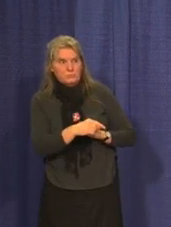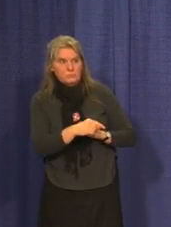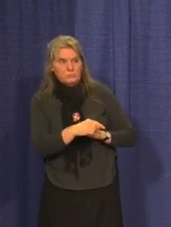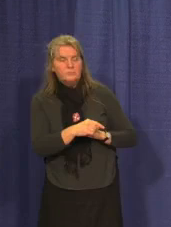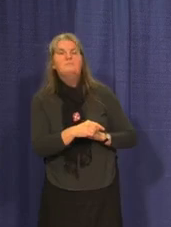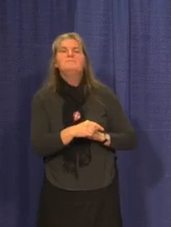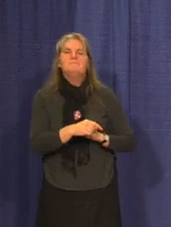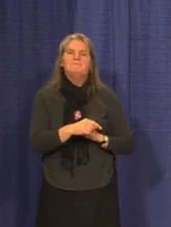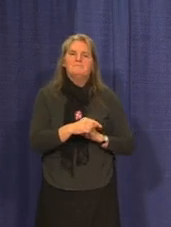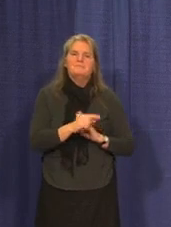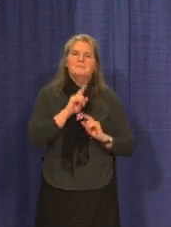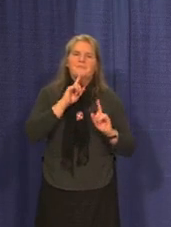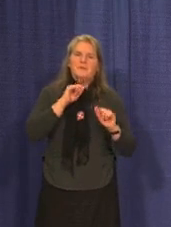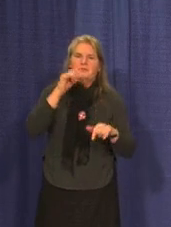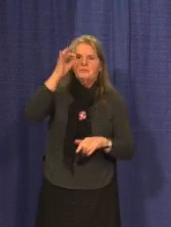changing there?